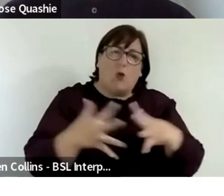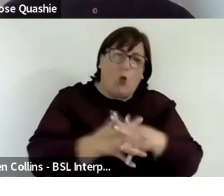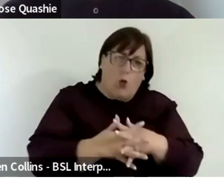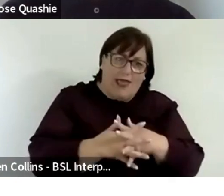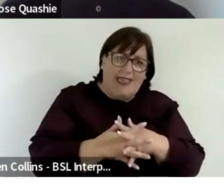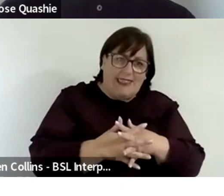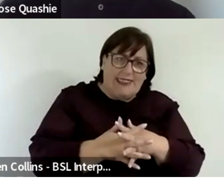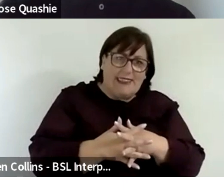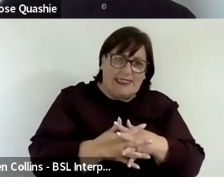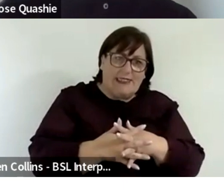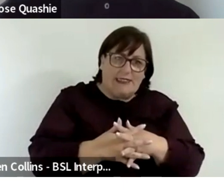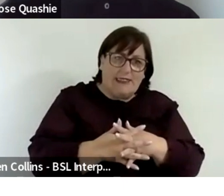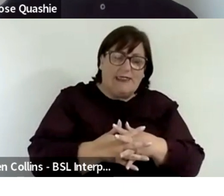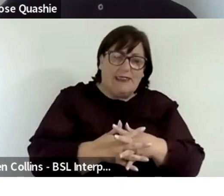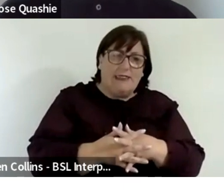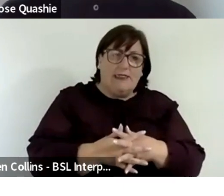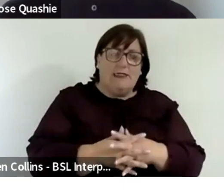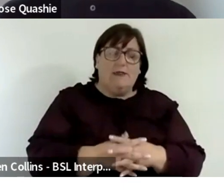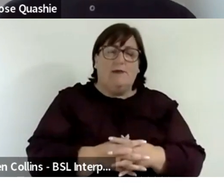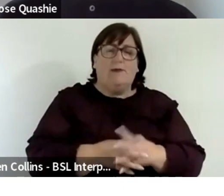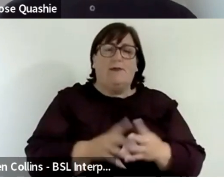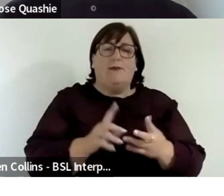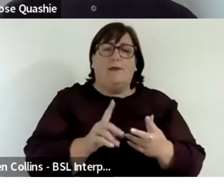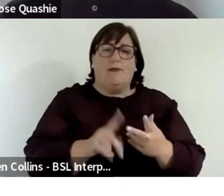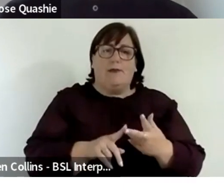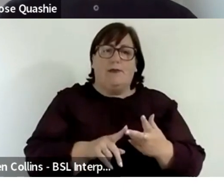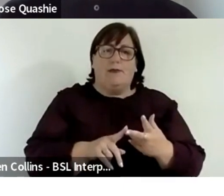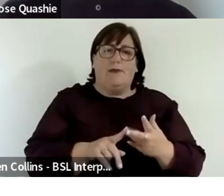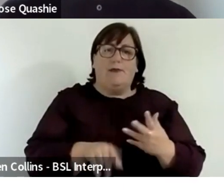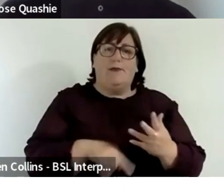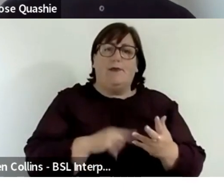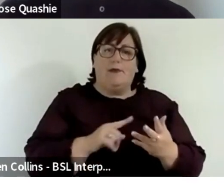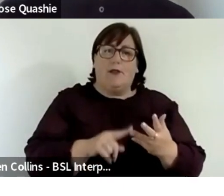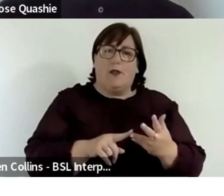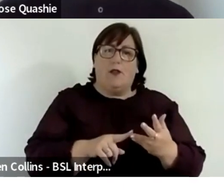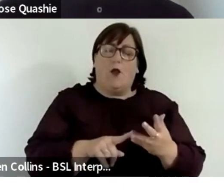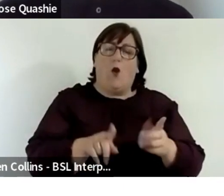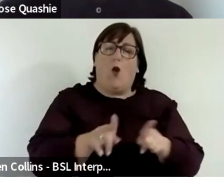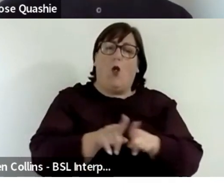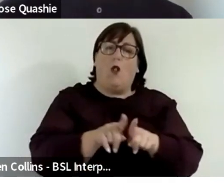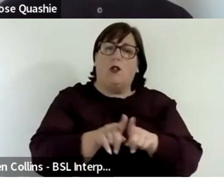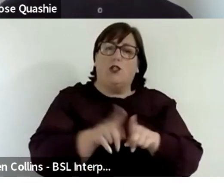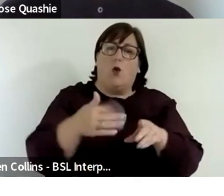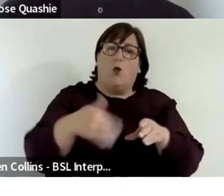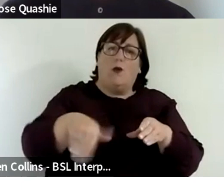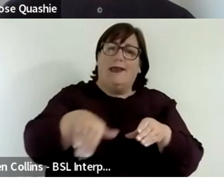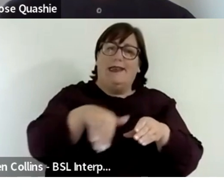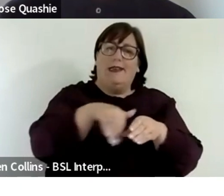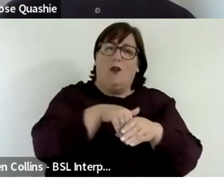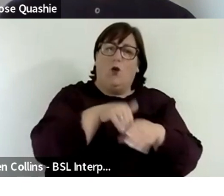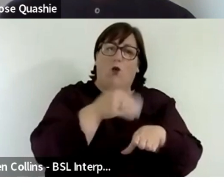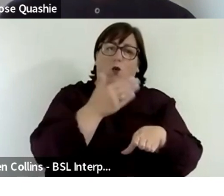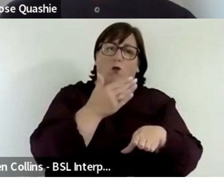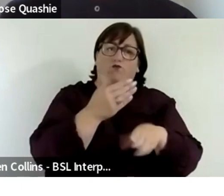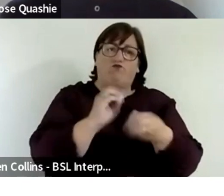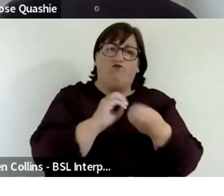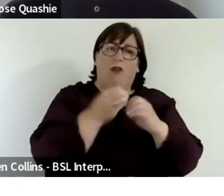The requirements cover -- contractual requirements. The requirements cover employment,